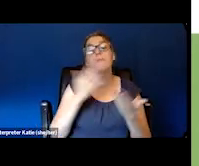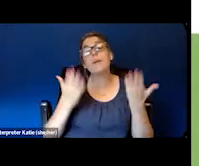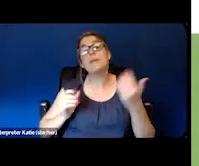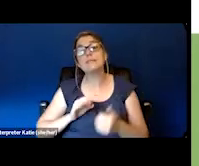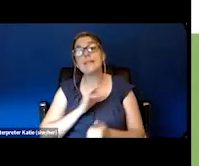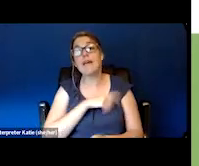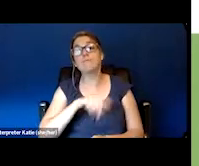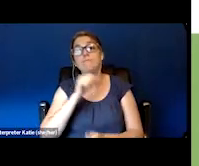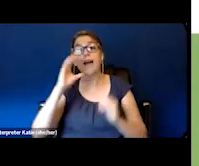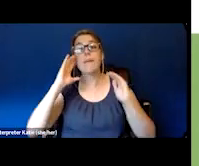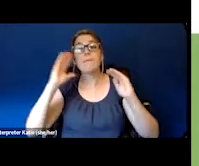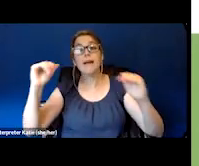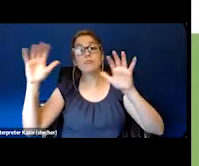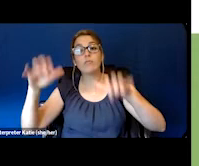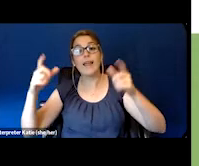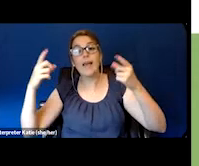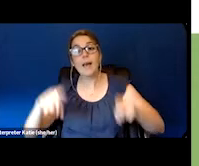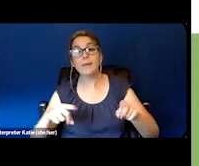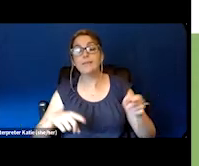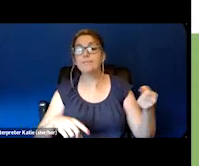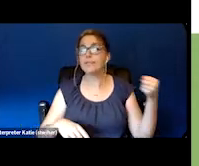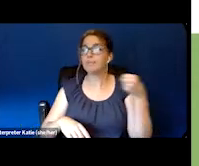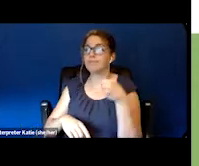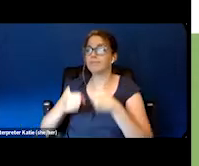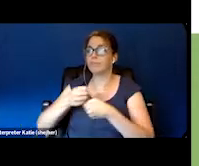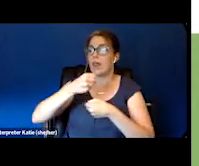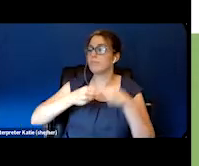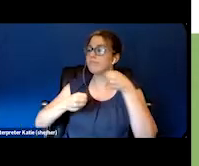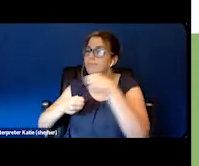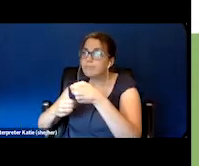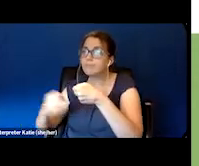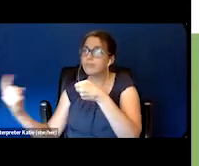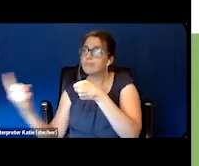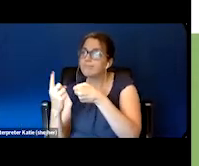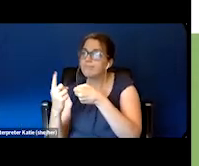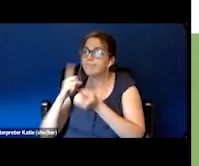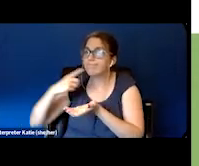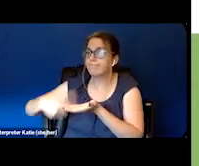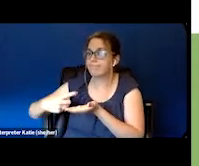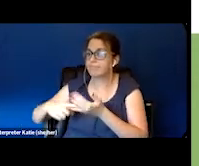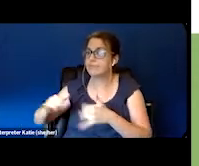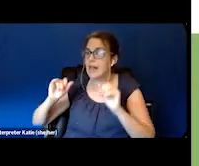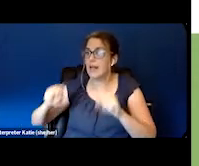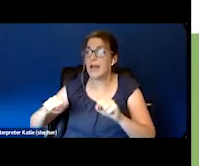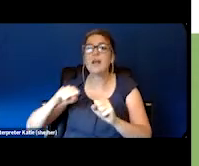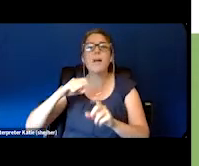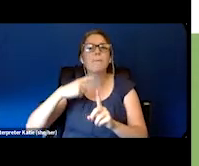And then consider the noise level in the environment. There is a chance that you might not be able